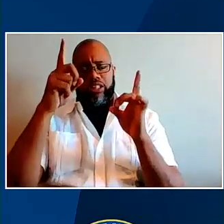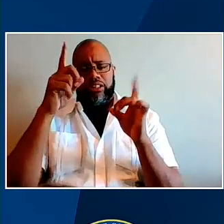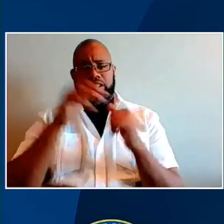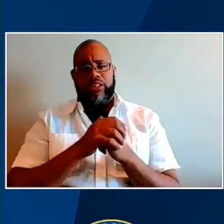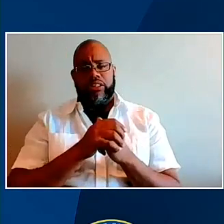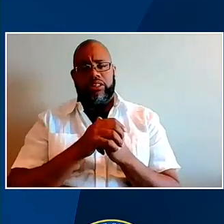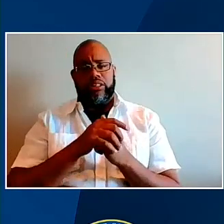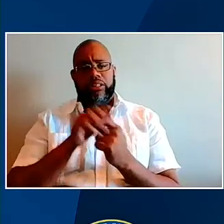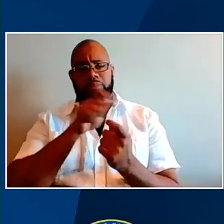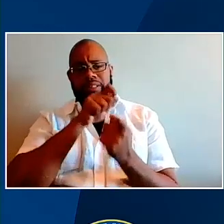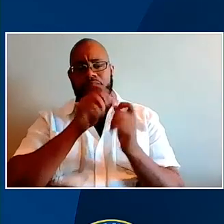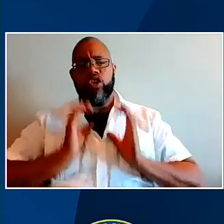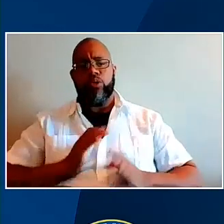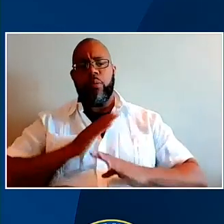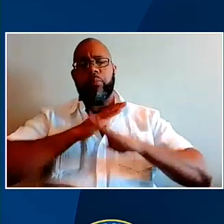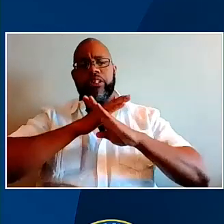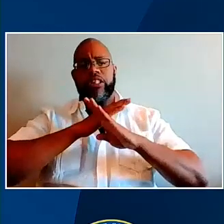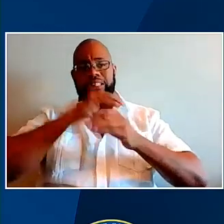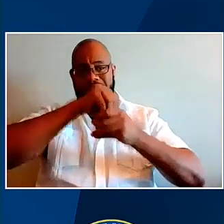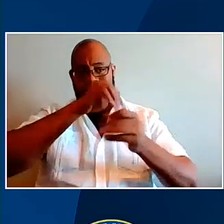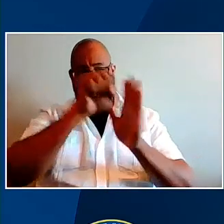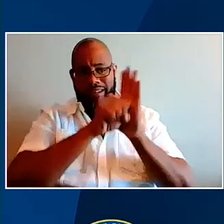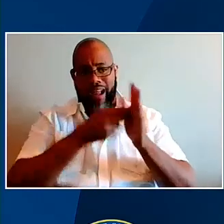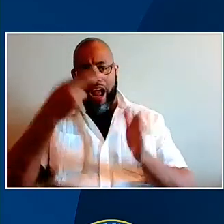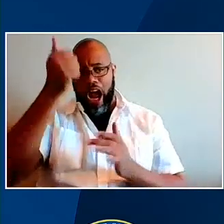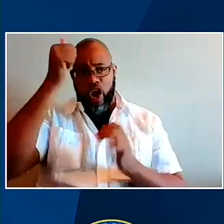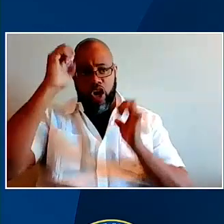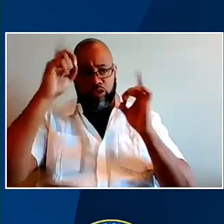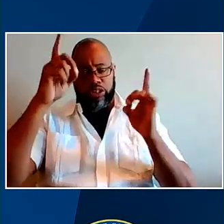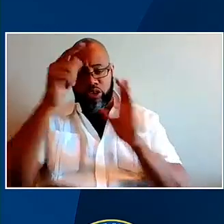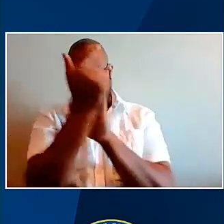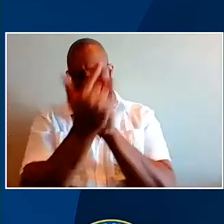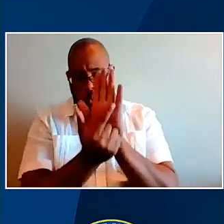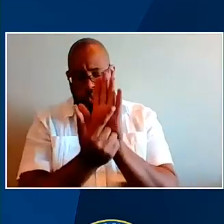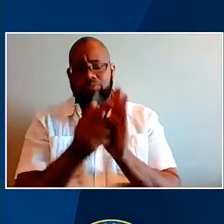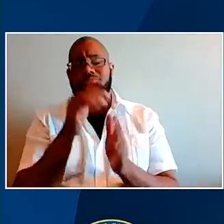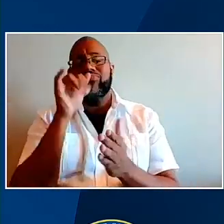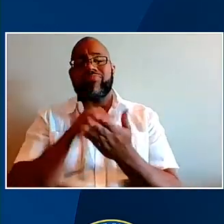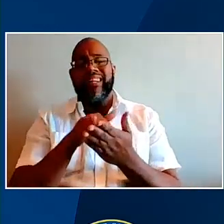consumer protections in state higher Ed laws. And that was cut off because NC-SARA